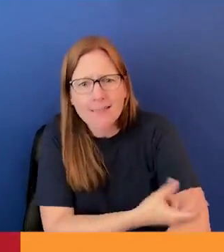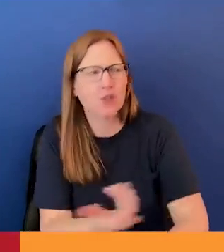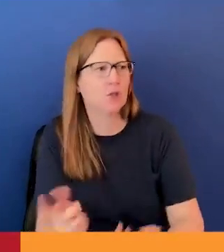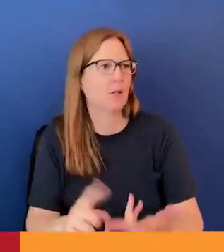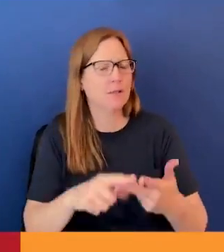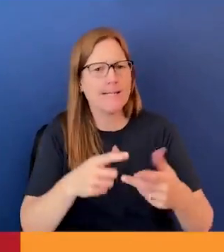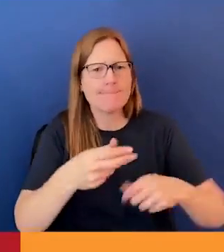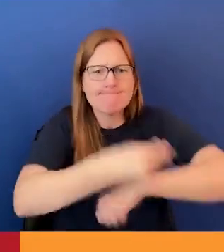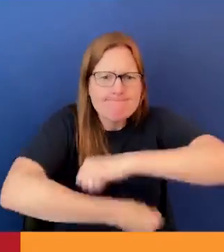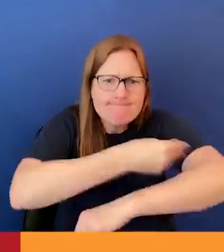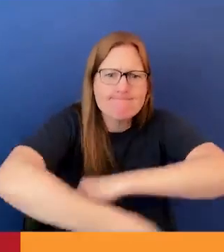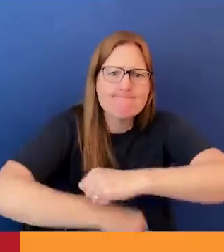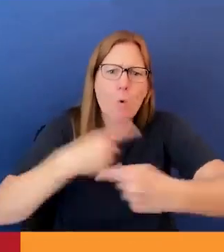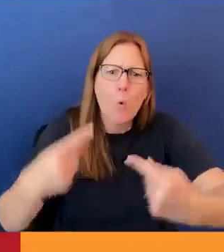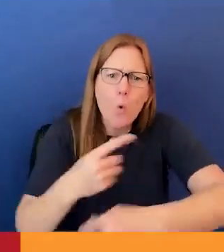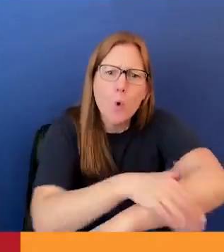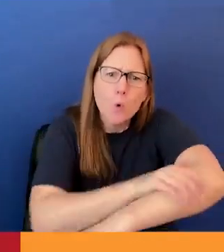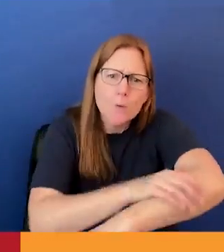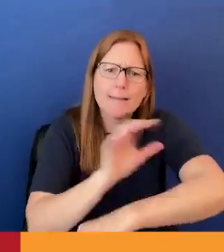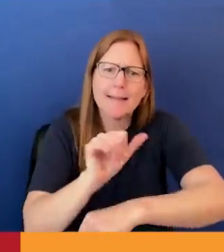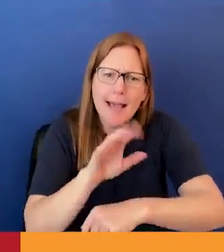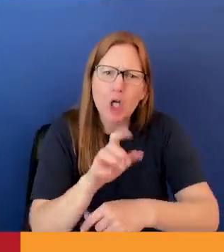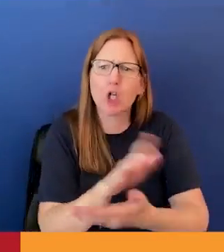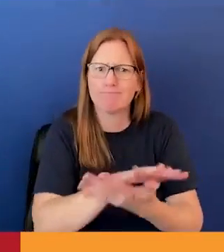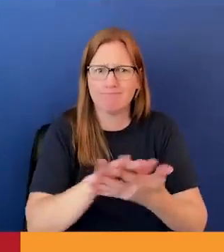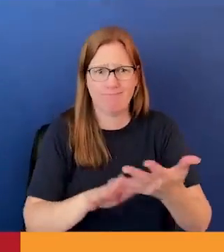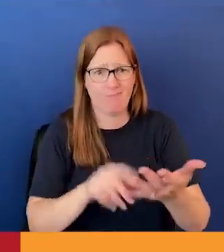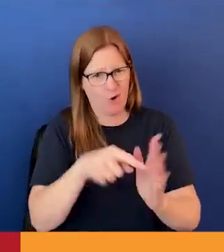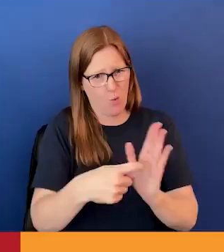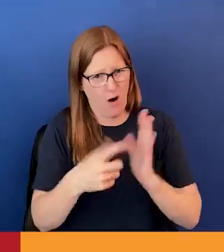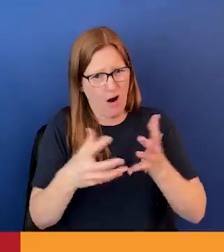that require some basic skilled capabilities and education.